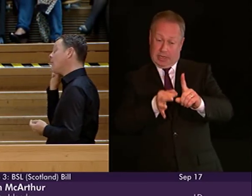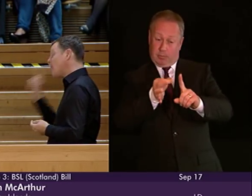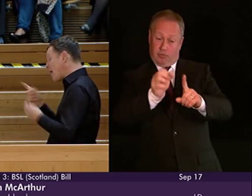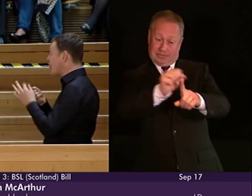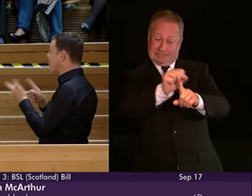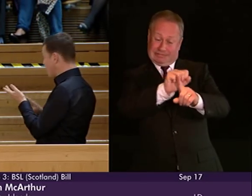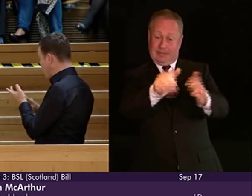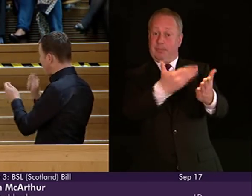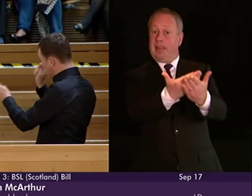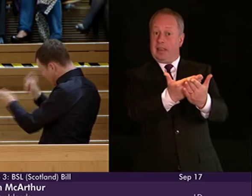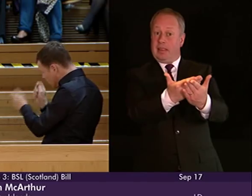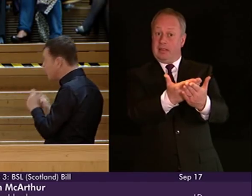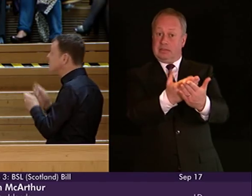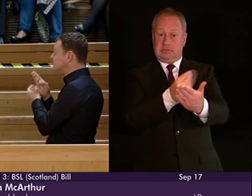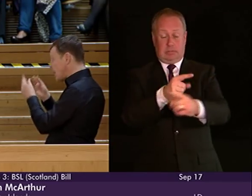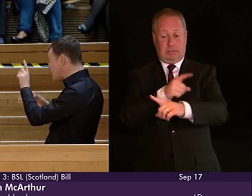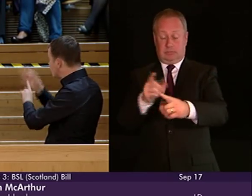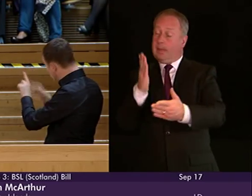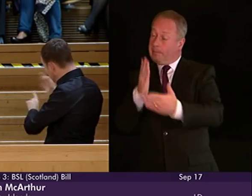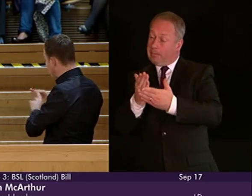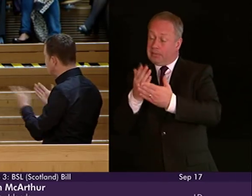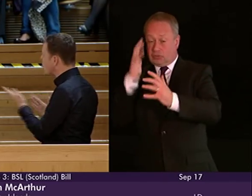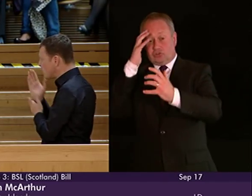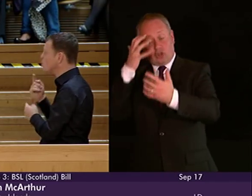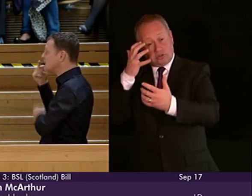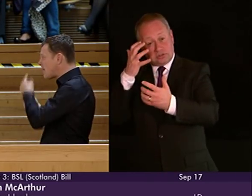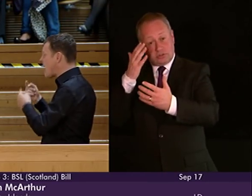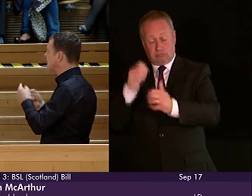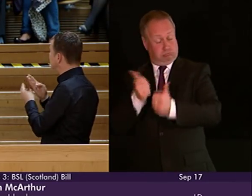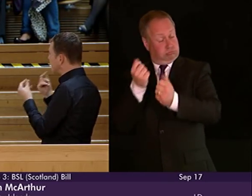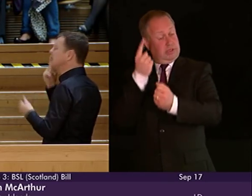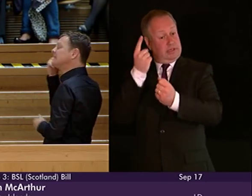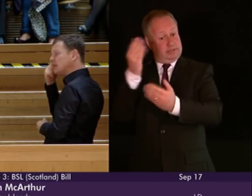bill, reflecting some genuine concerns and sensible suggestions that were put forward by